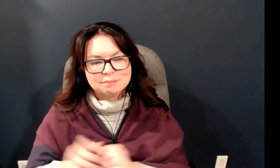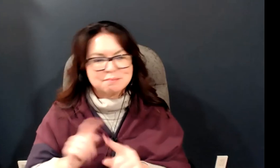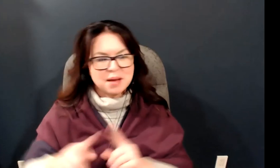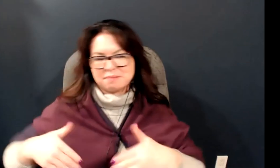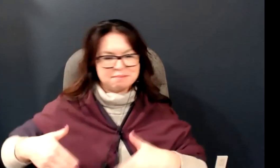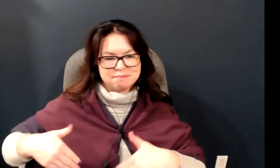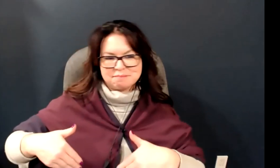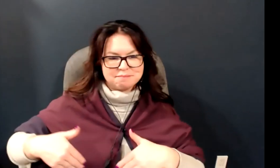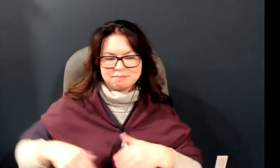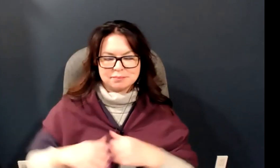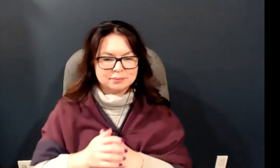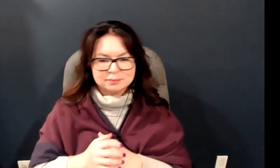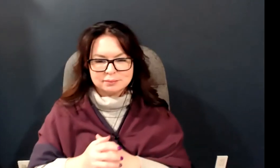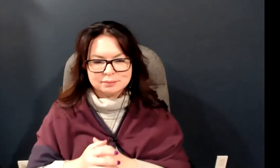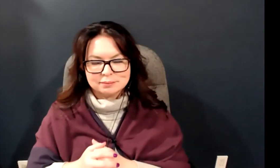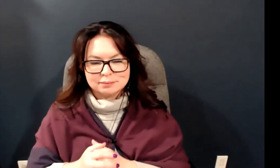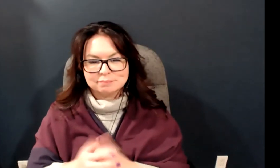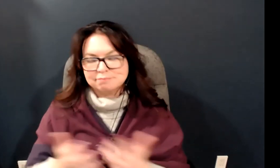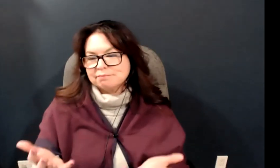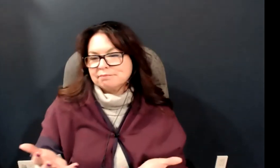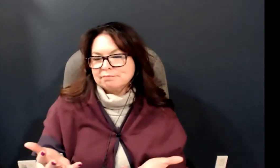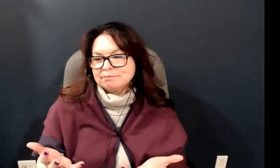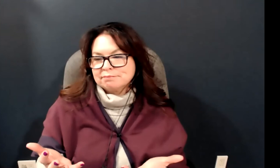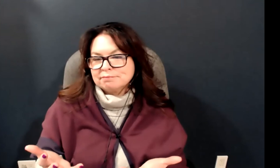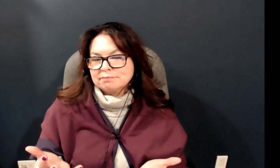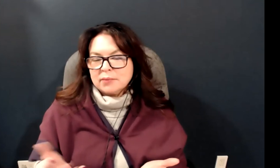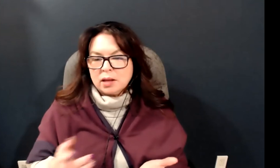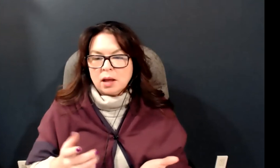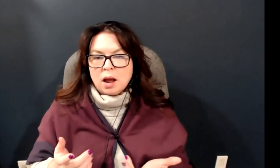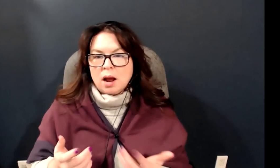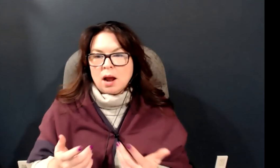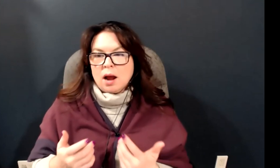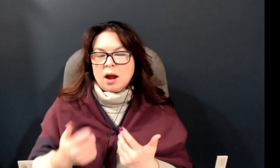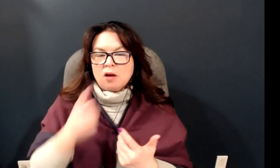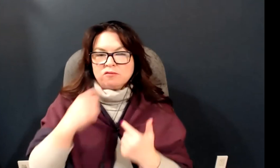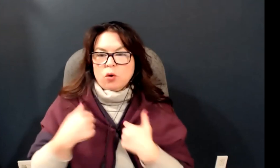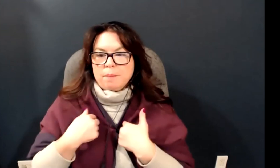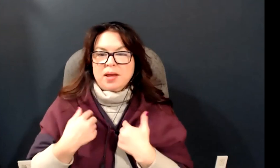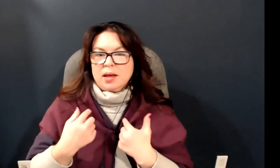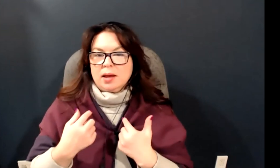this. I mean, I wrote about Archibald J Motley, who's a big deal now and I could go and meet